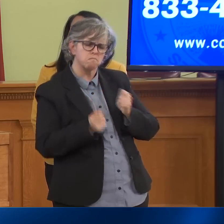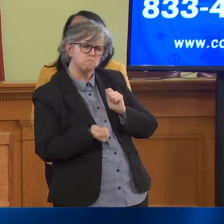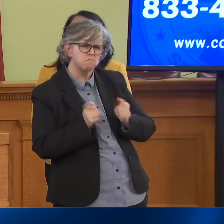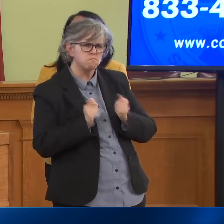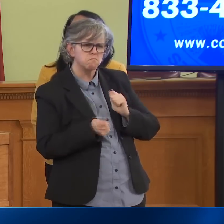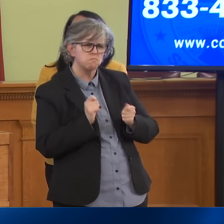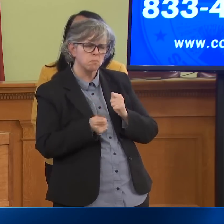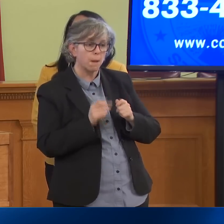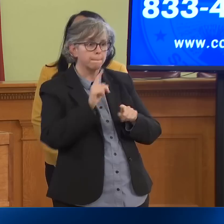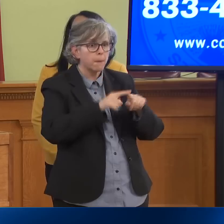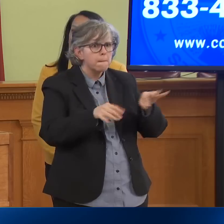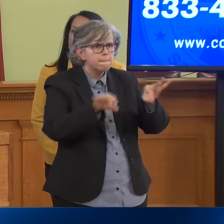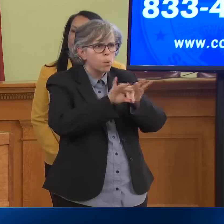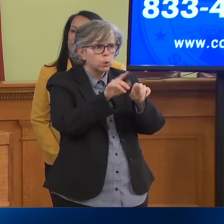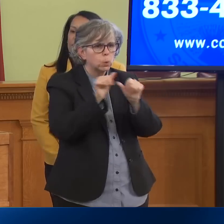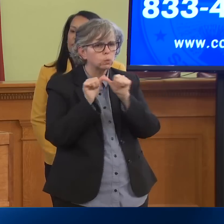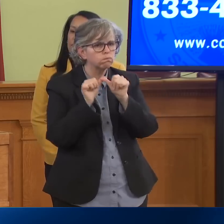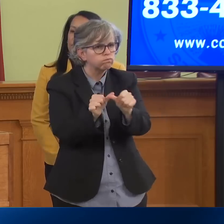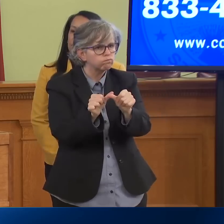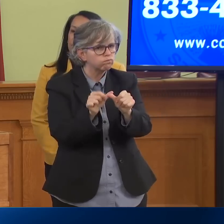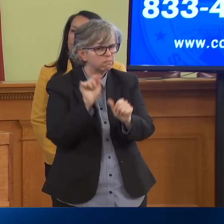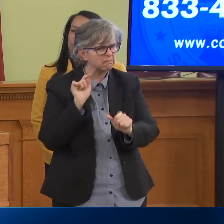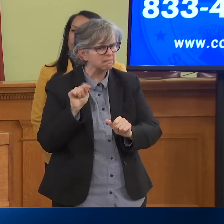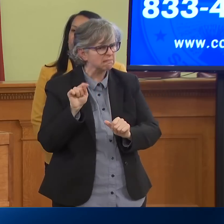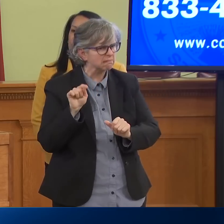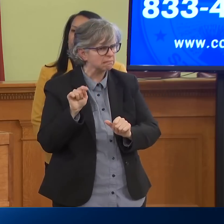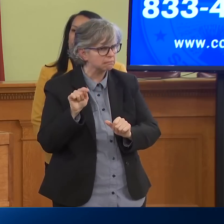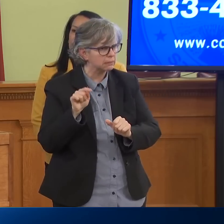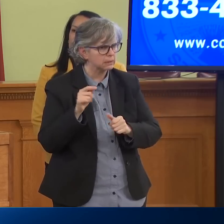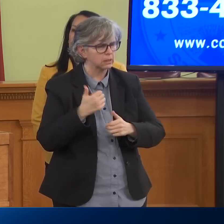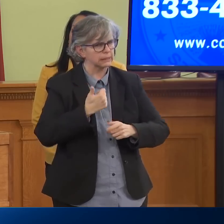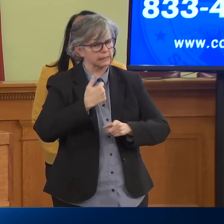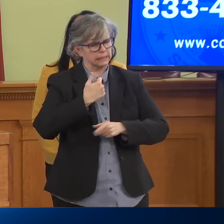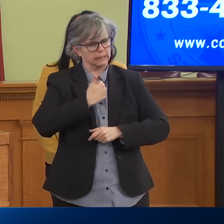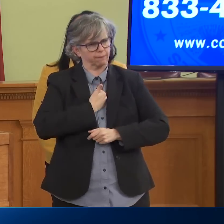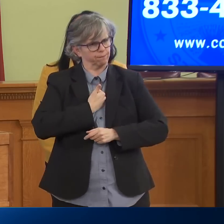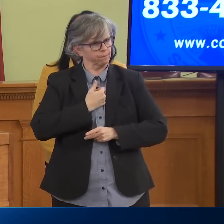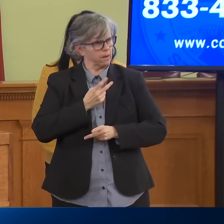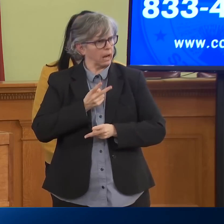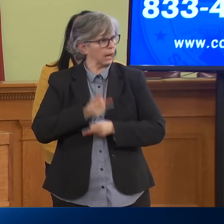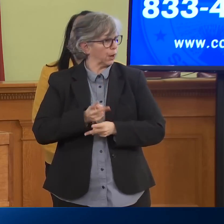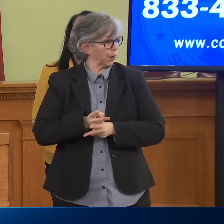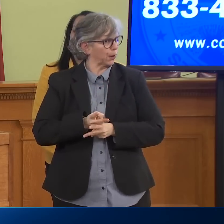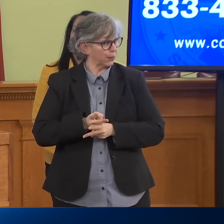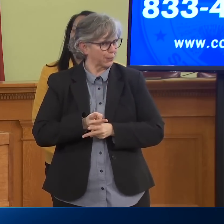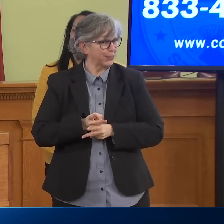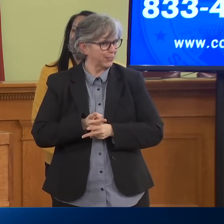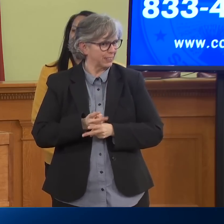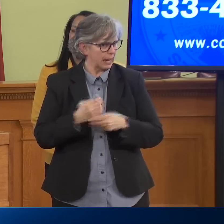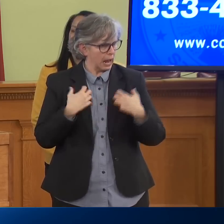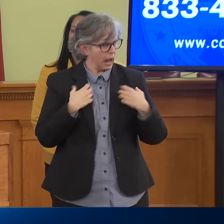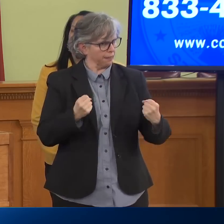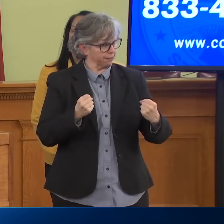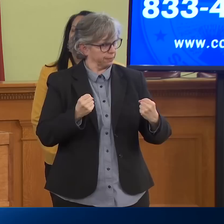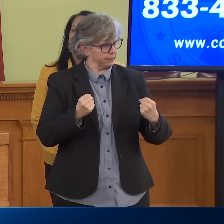THESE ARE ALL THINGS WE SHOULD CONTINUE TO DO. WE MAY NEED TO DO THEM A LITTLE BIT DIFFERENTLY THAN IN THE